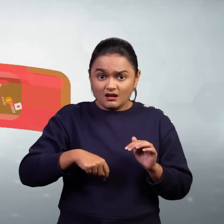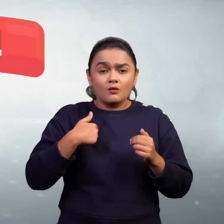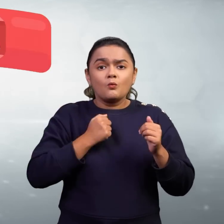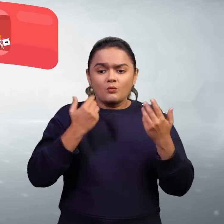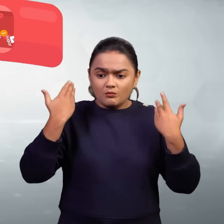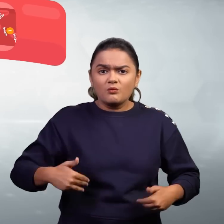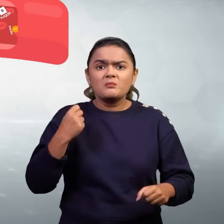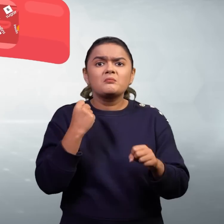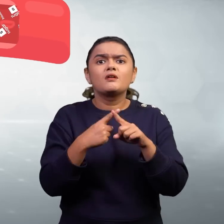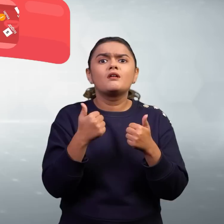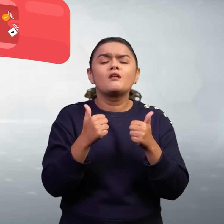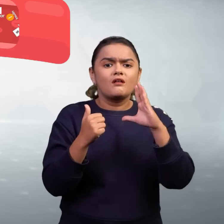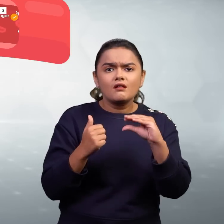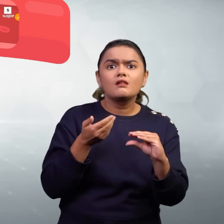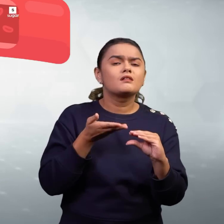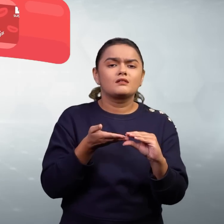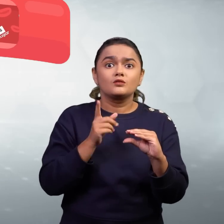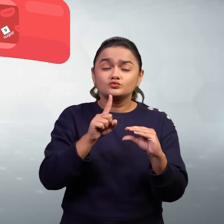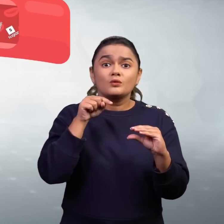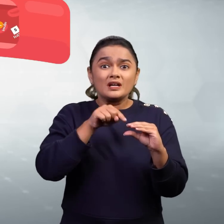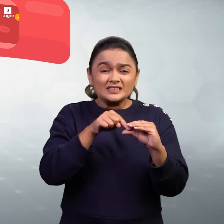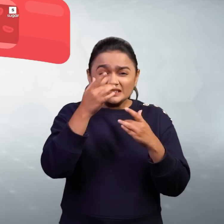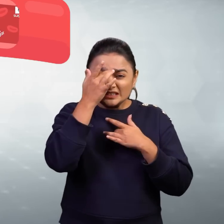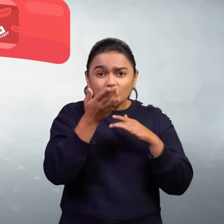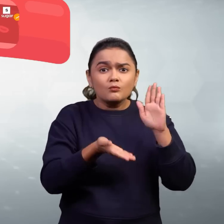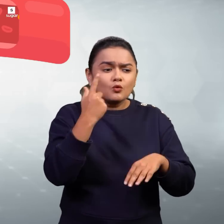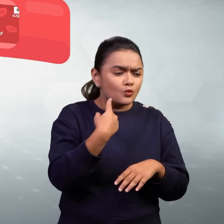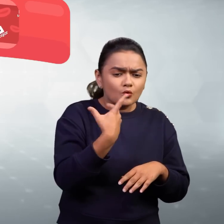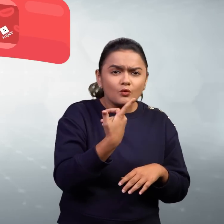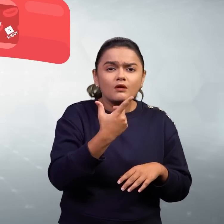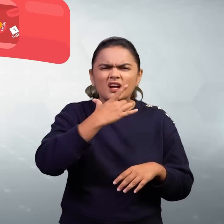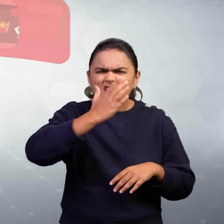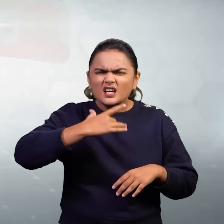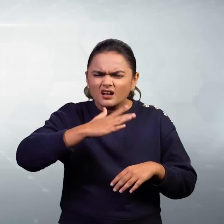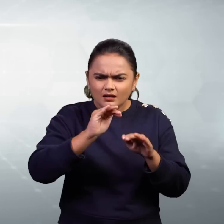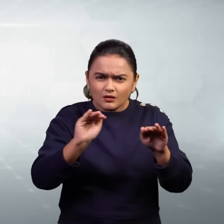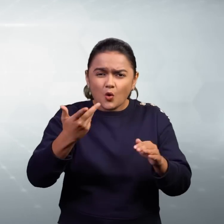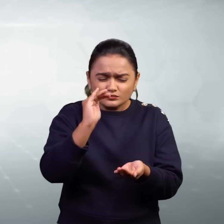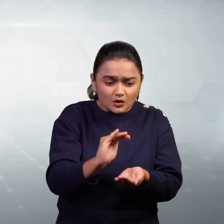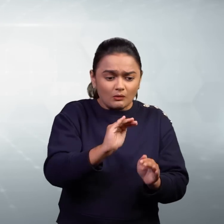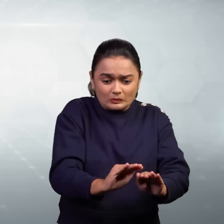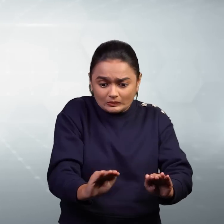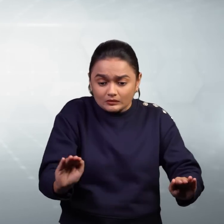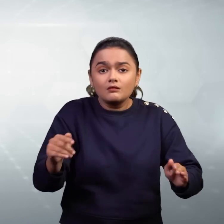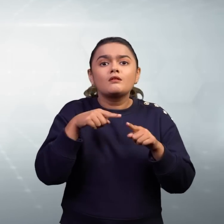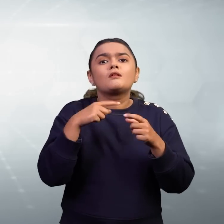which is insufficient for our needs. Type I diabetes primarily affects children and young adults.